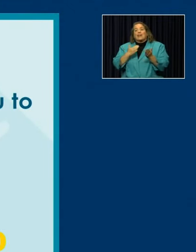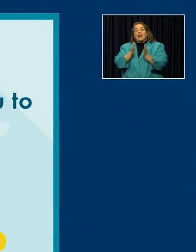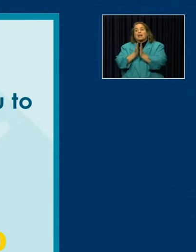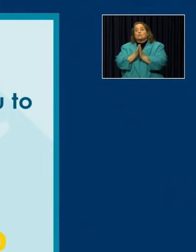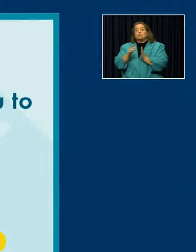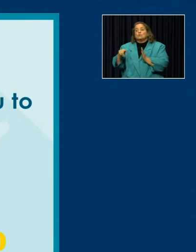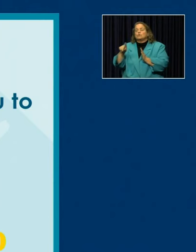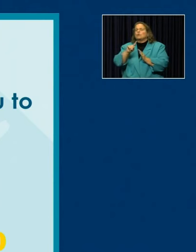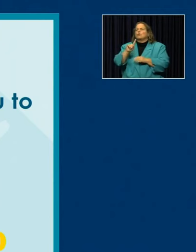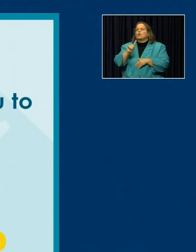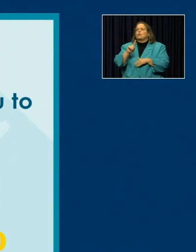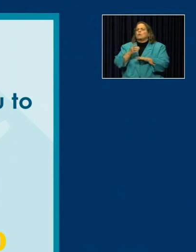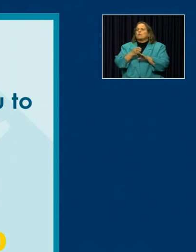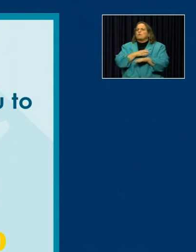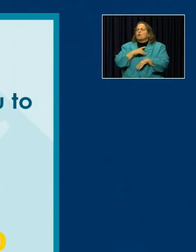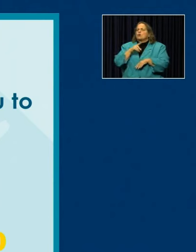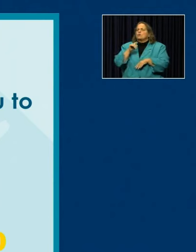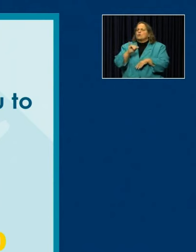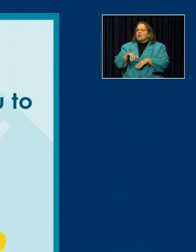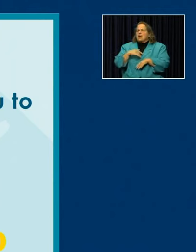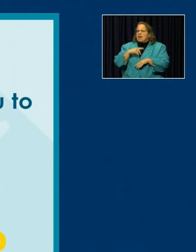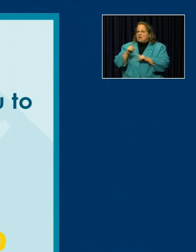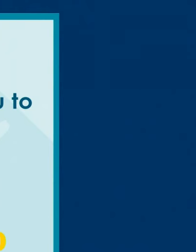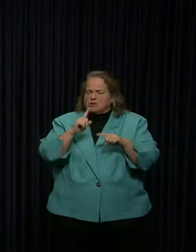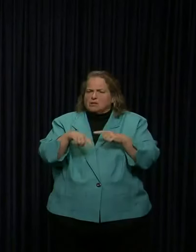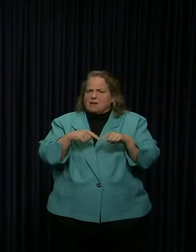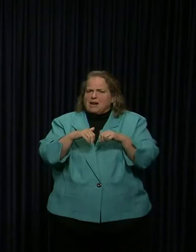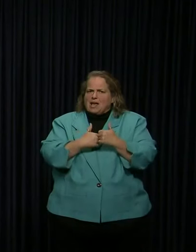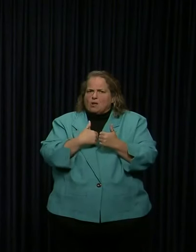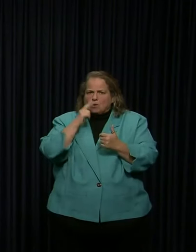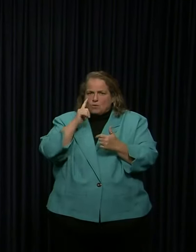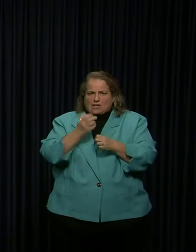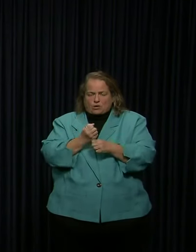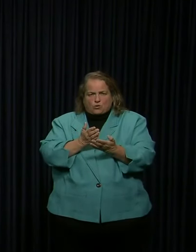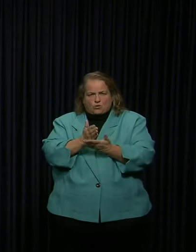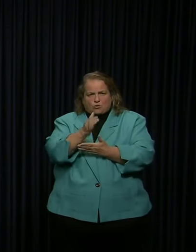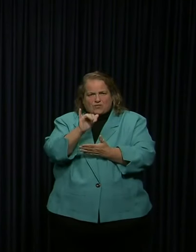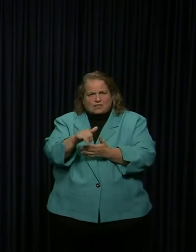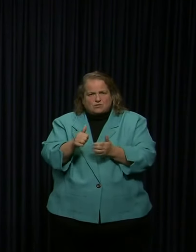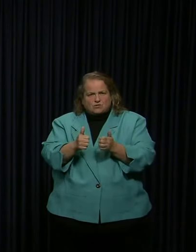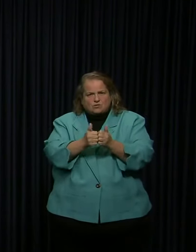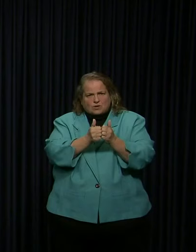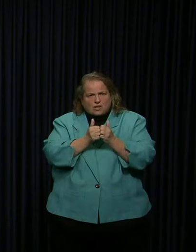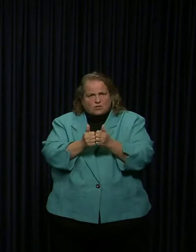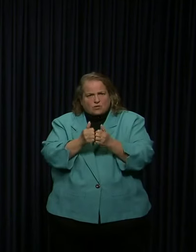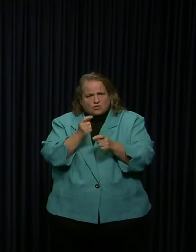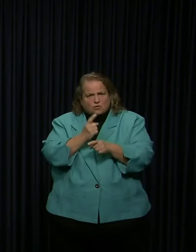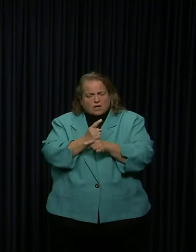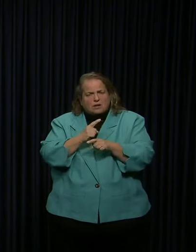THAT SAVE LIVES. EVERY TIME I SHOW THE SOCIAL MEDIA, IT'S ABOUT BEHAVIOR THAT